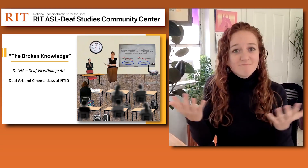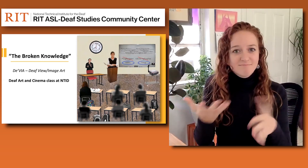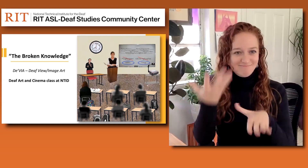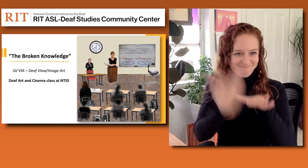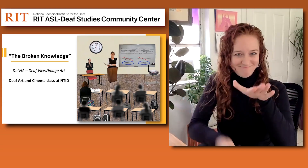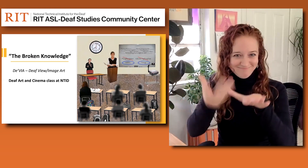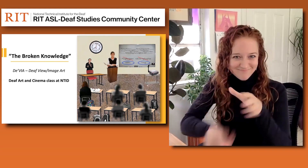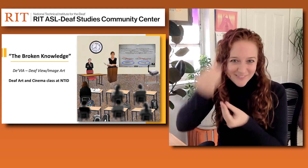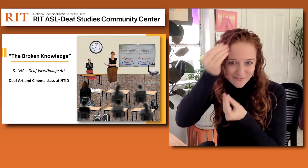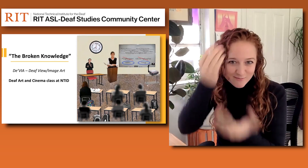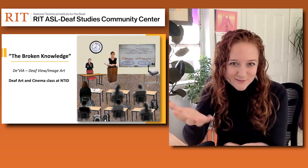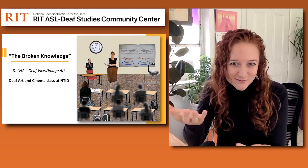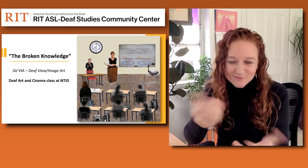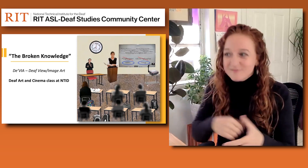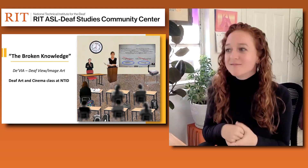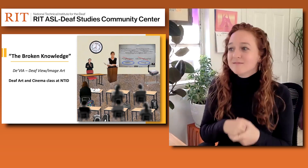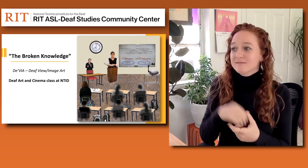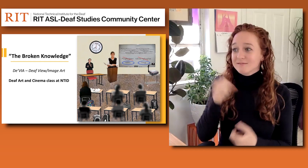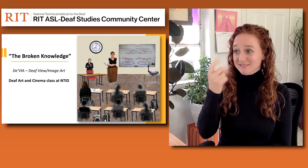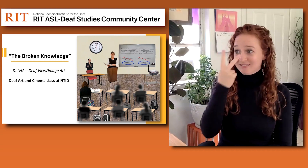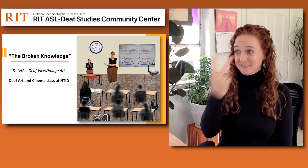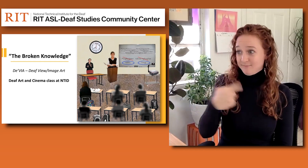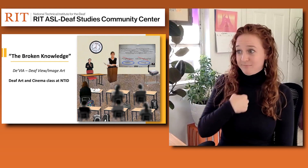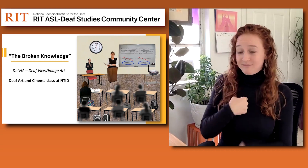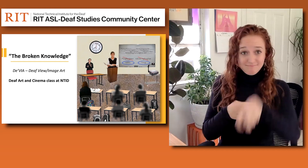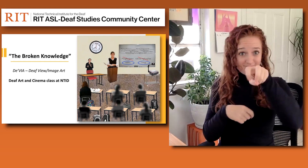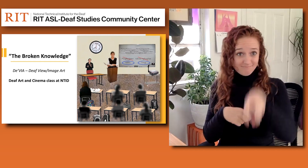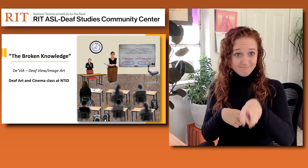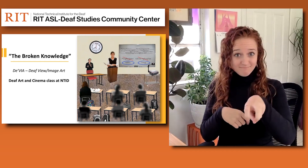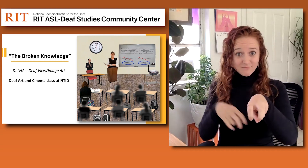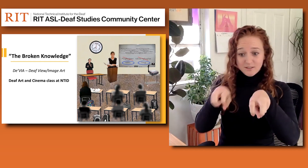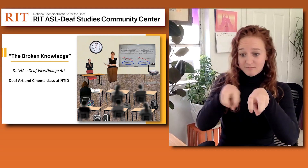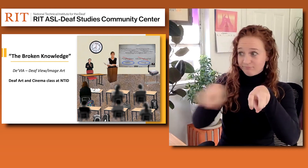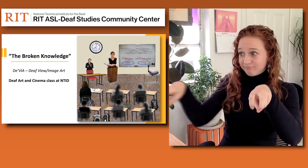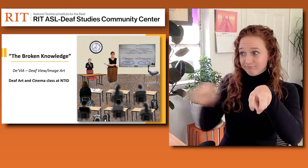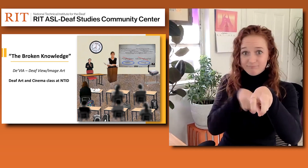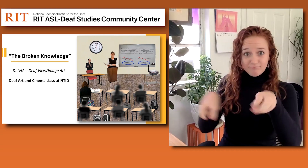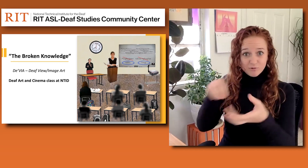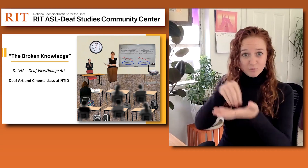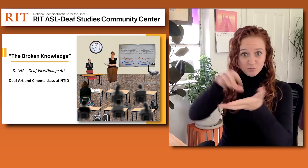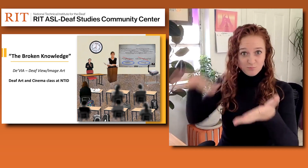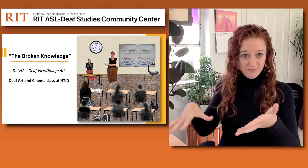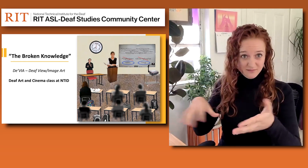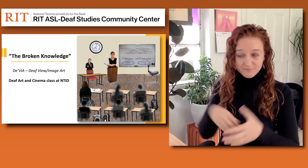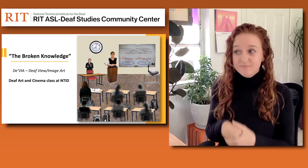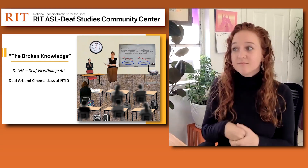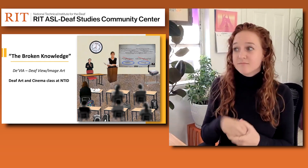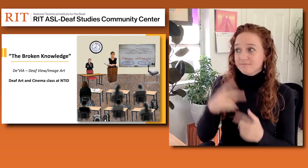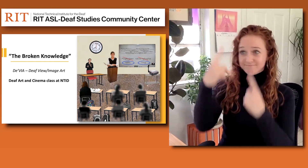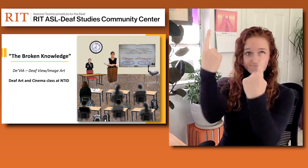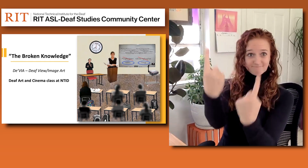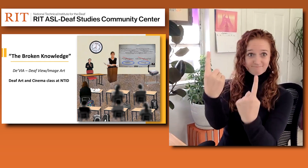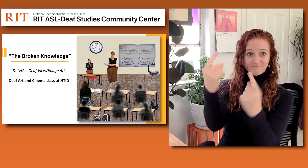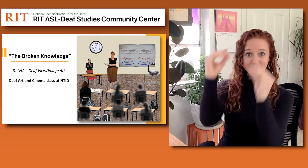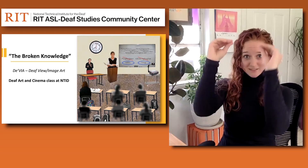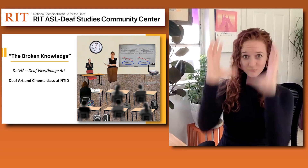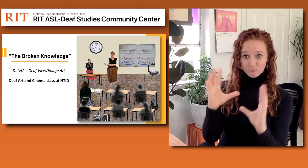That art reflects those gaps of information I was missing. You can see me sitting there in the row of students.